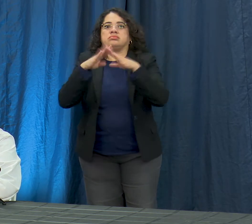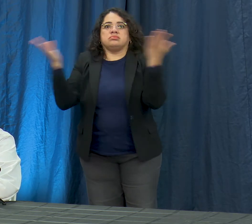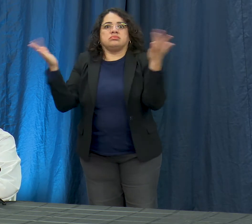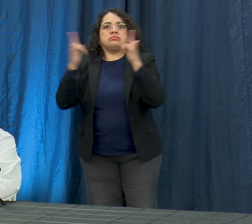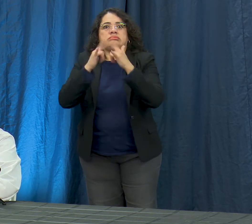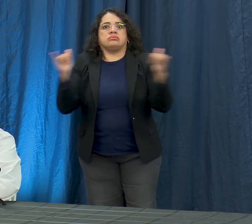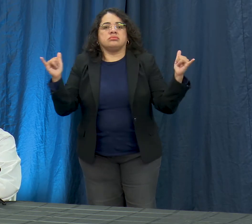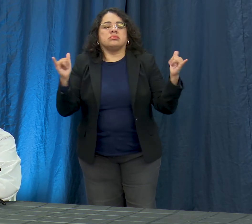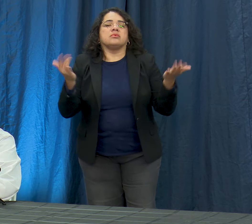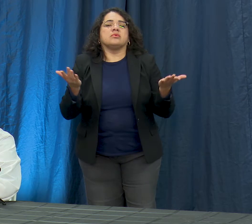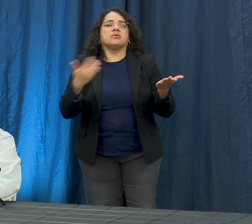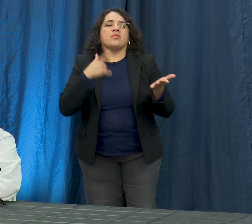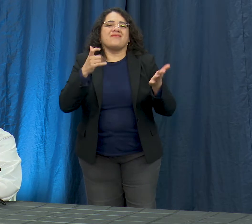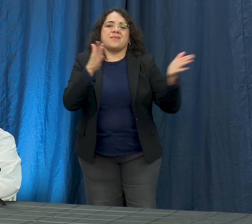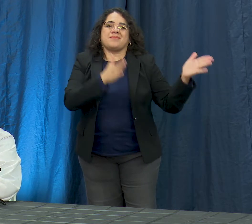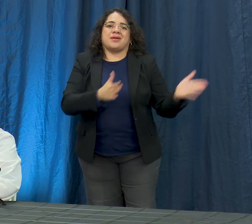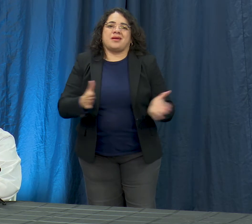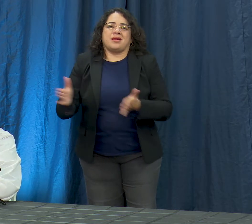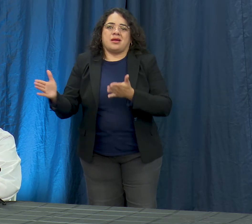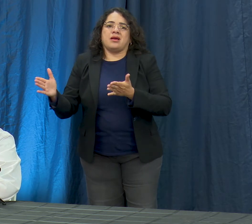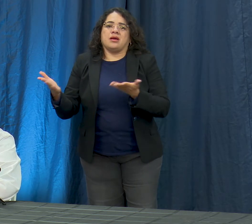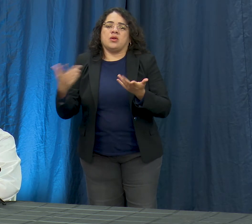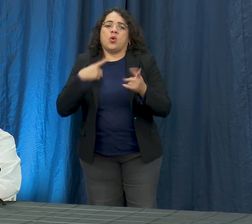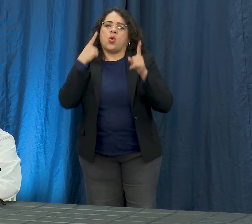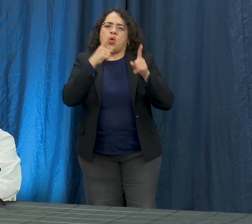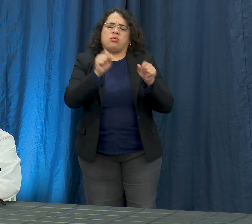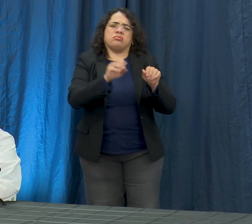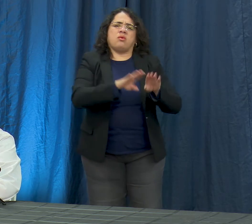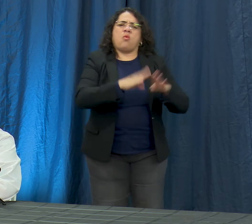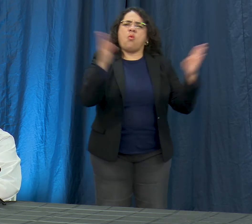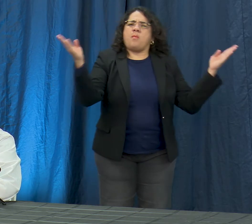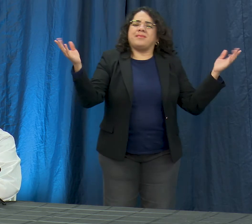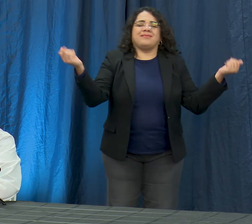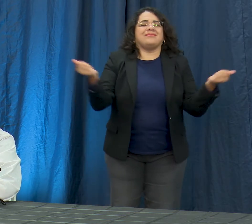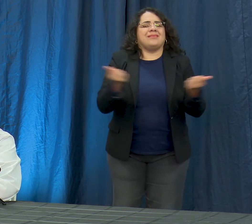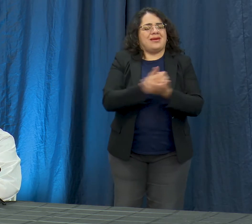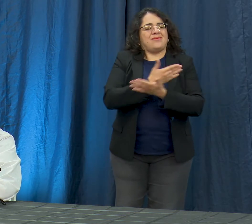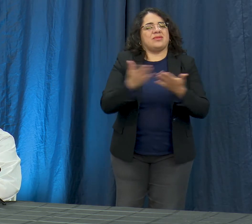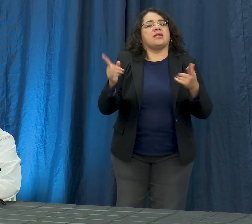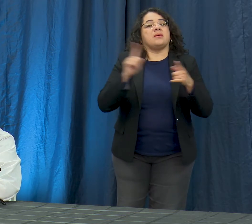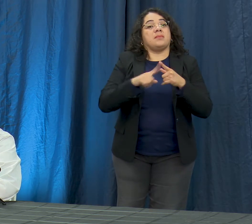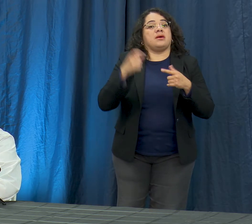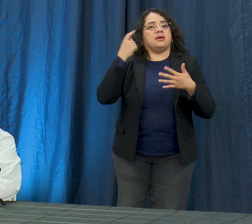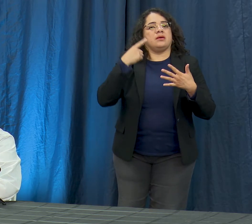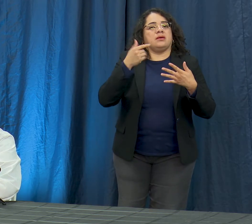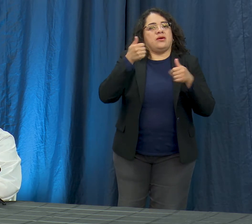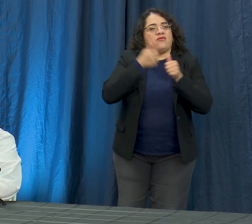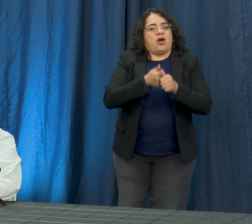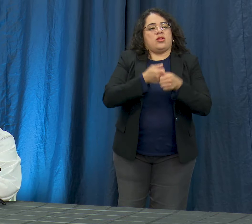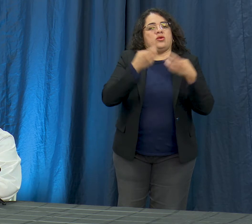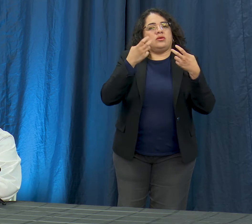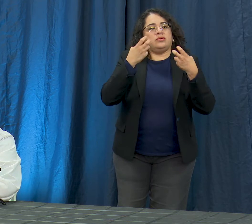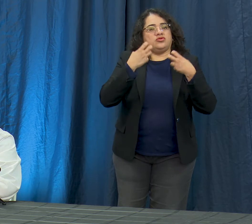open everything at this time and